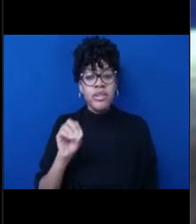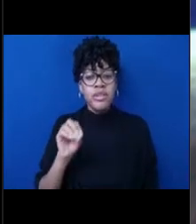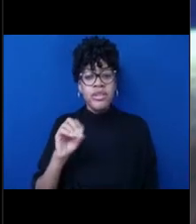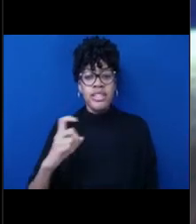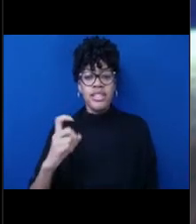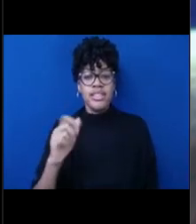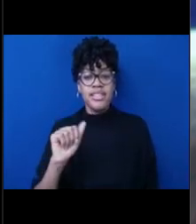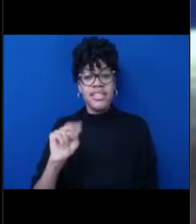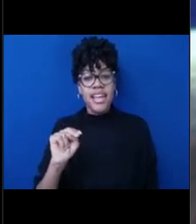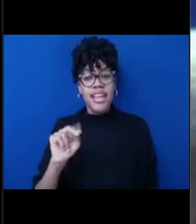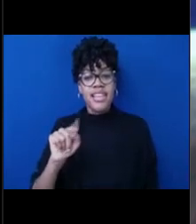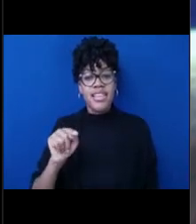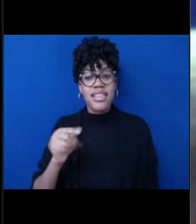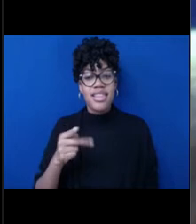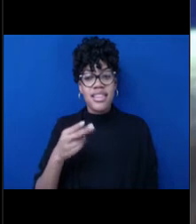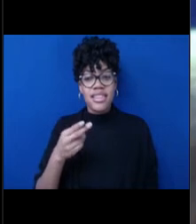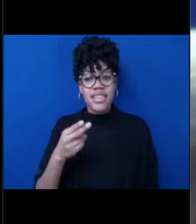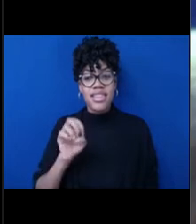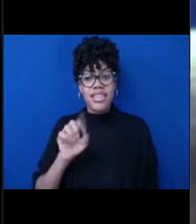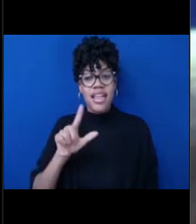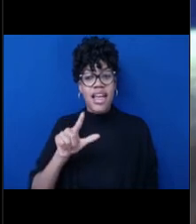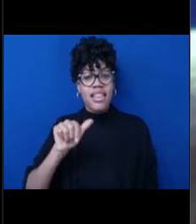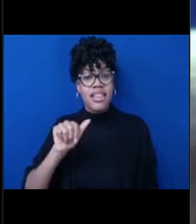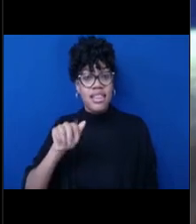Can you repeat that after me? Zooxanthellae.